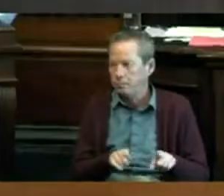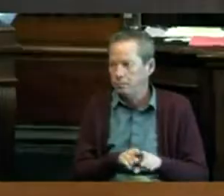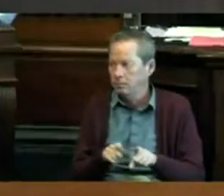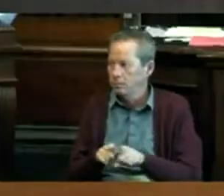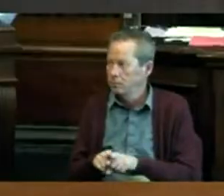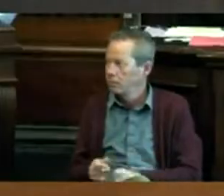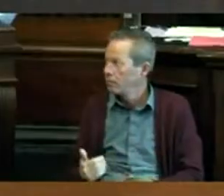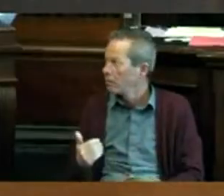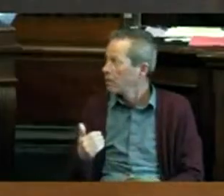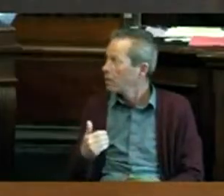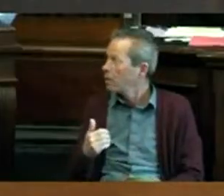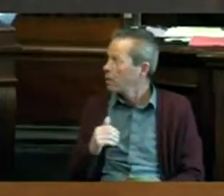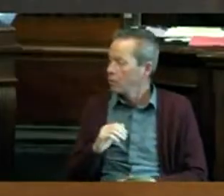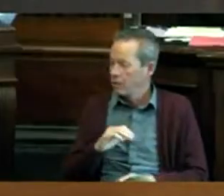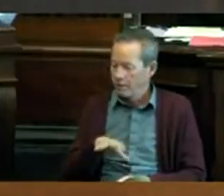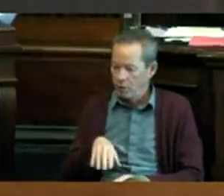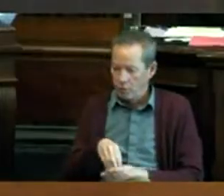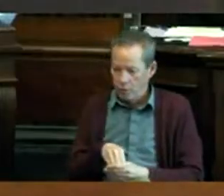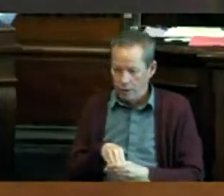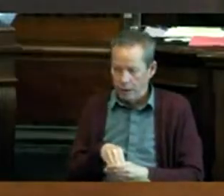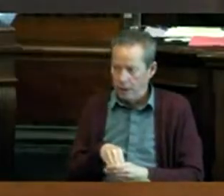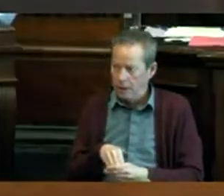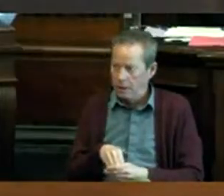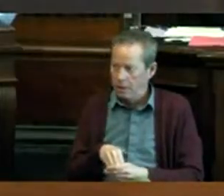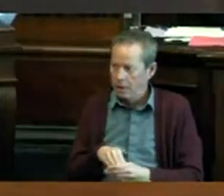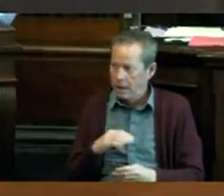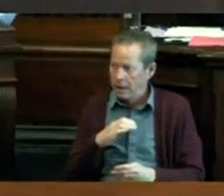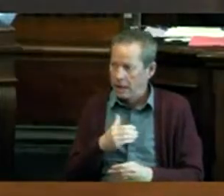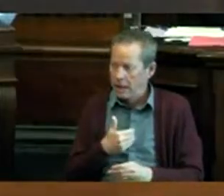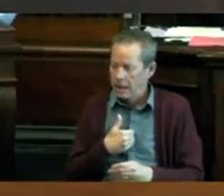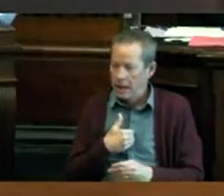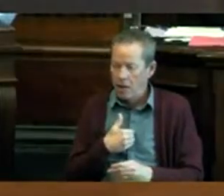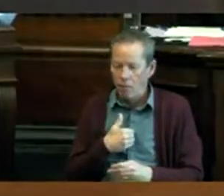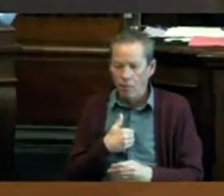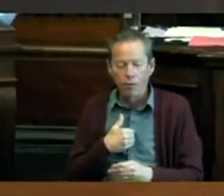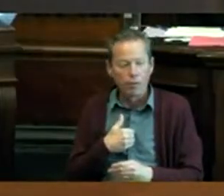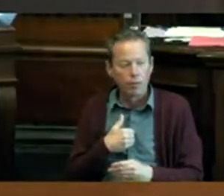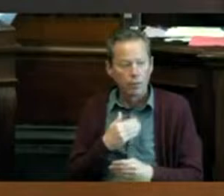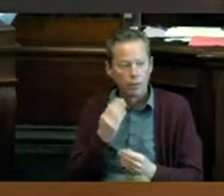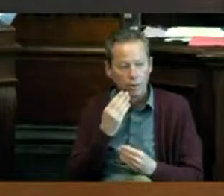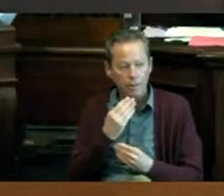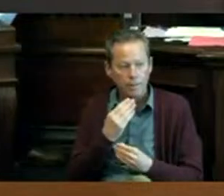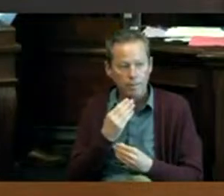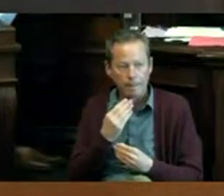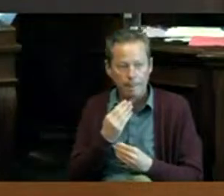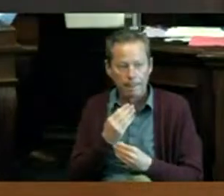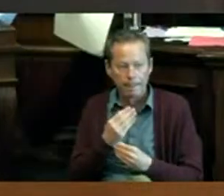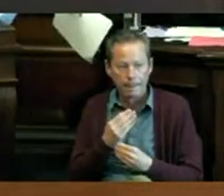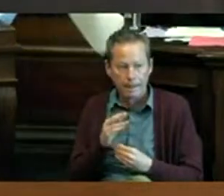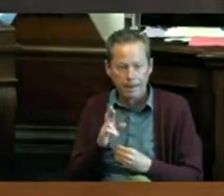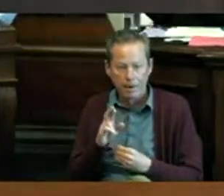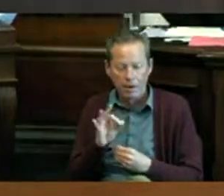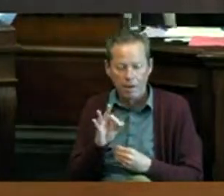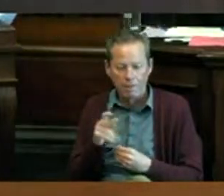fulfills those. In addition, we